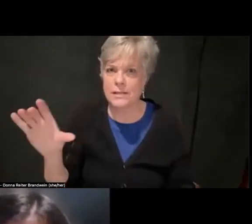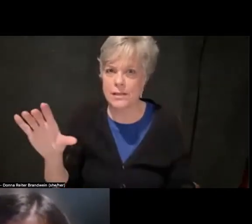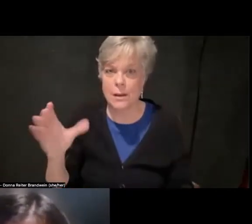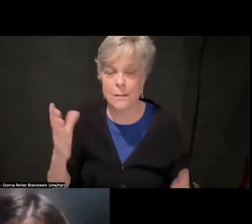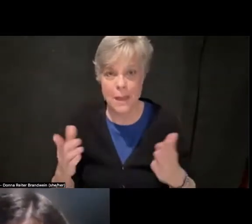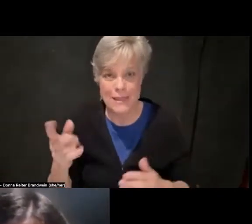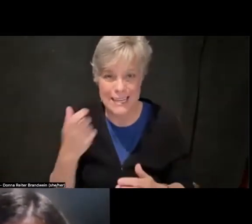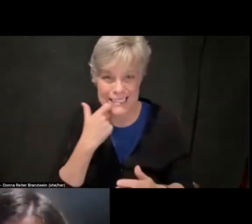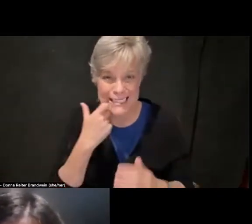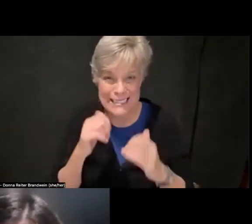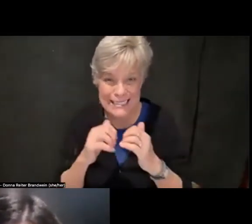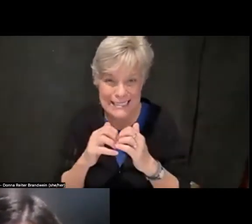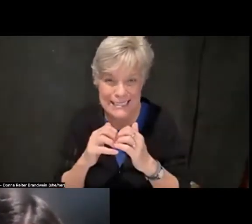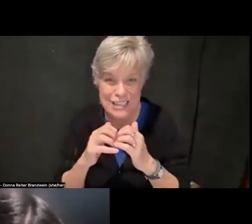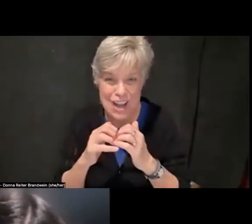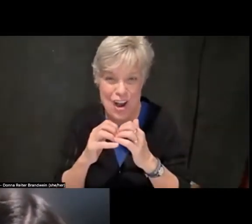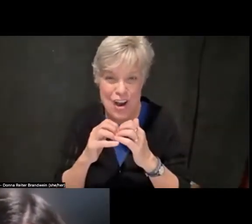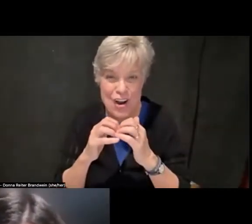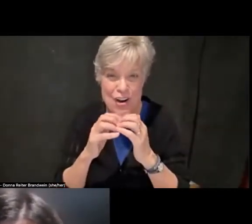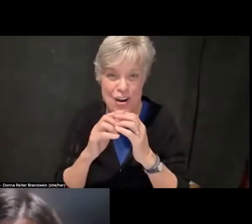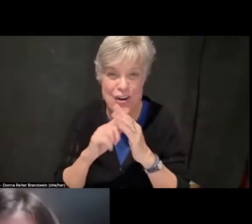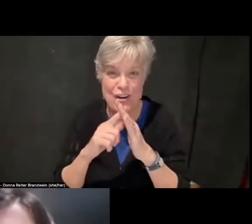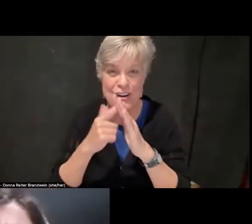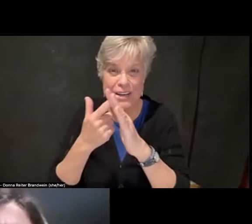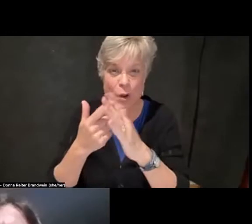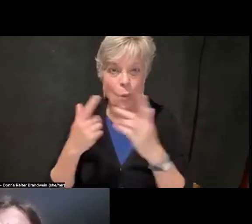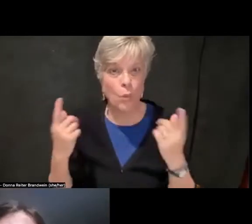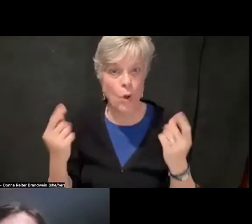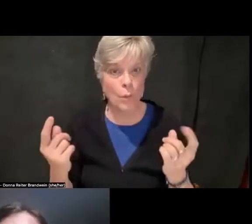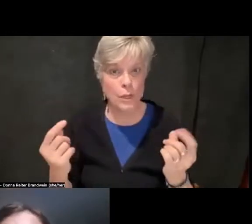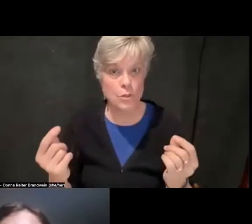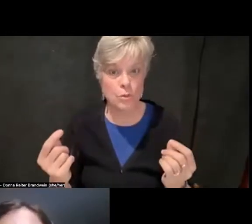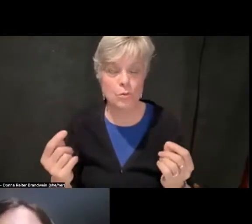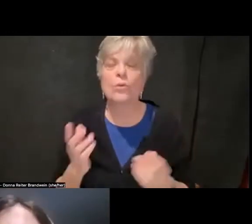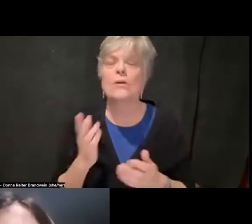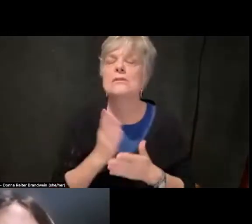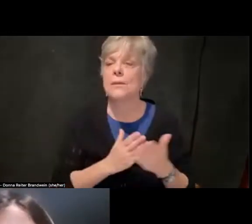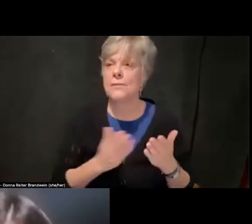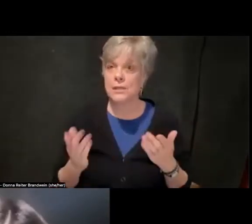What are some things we can do? And some of those things are trust